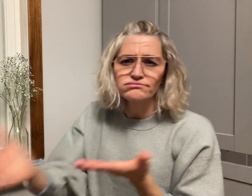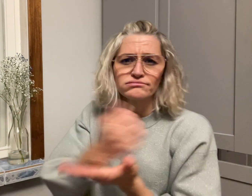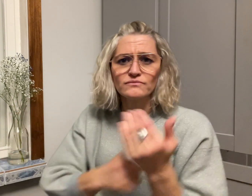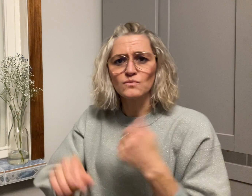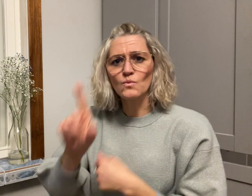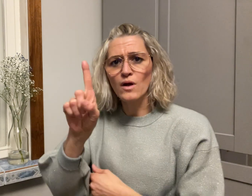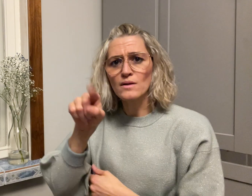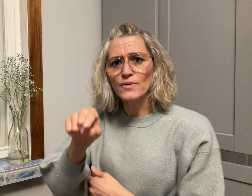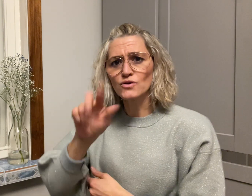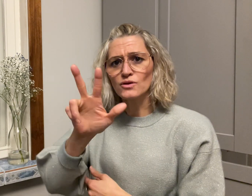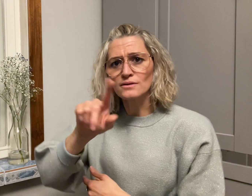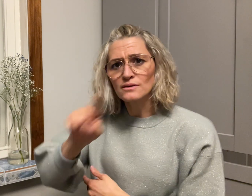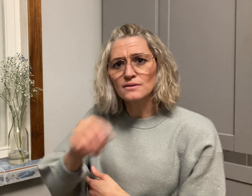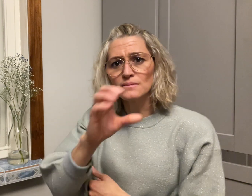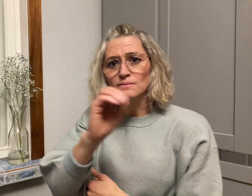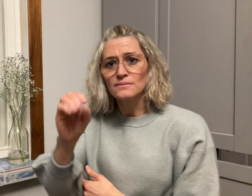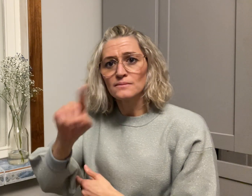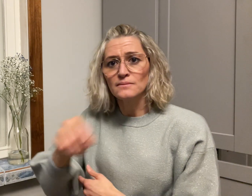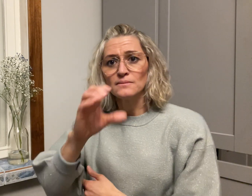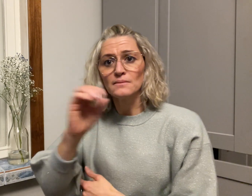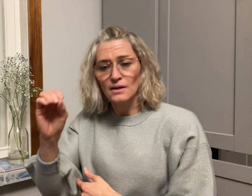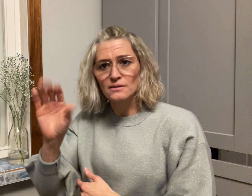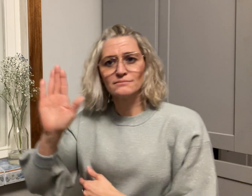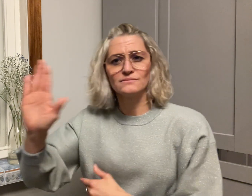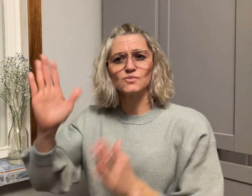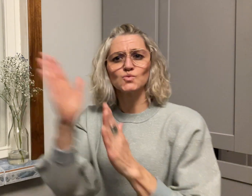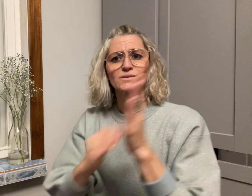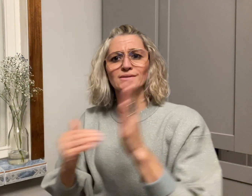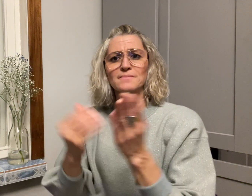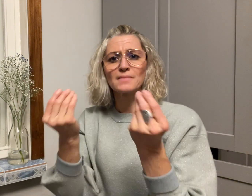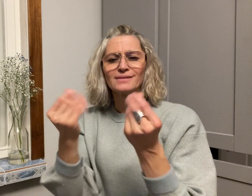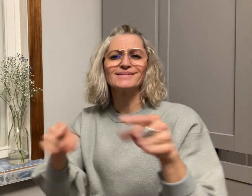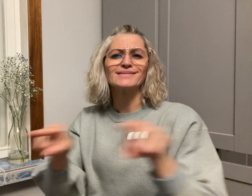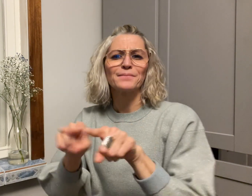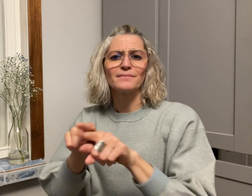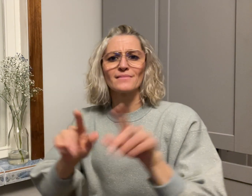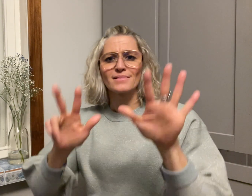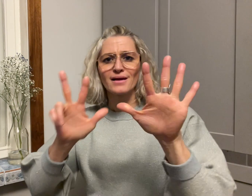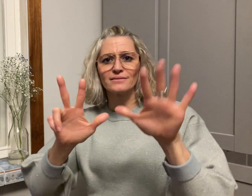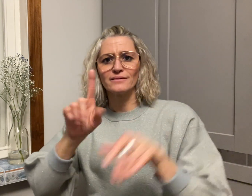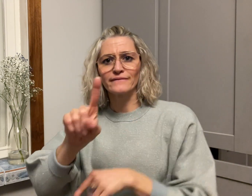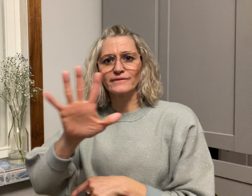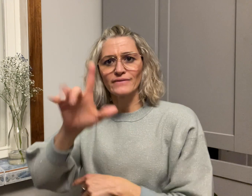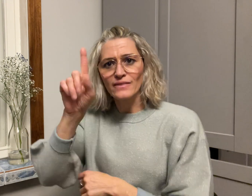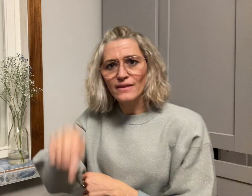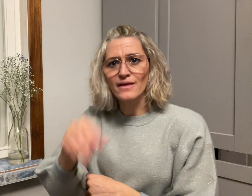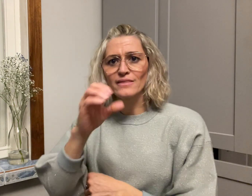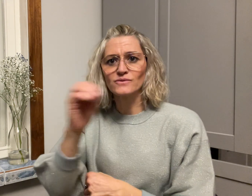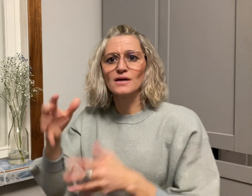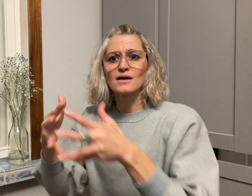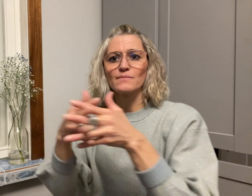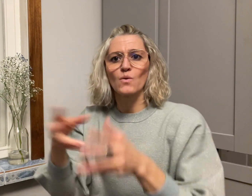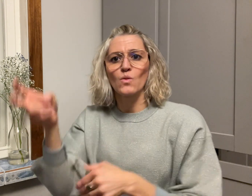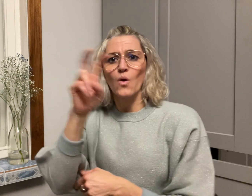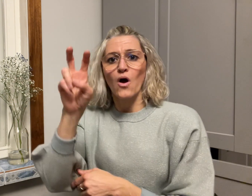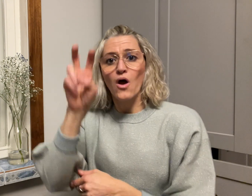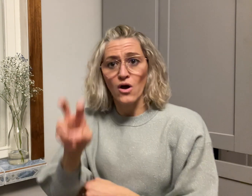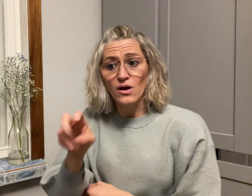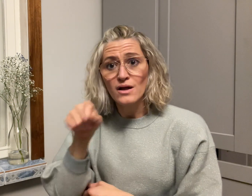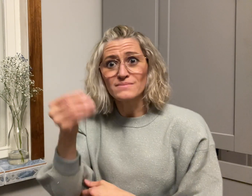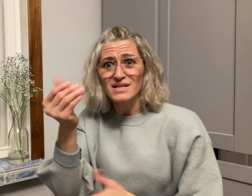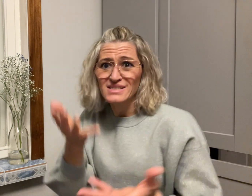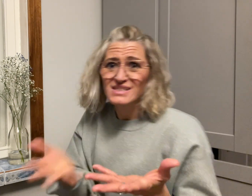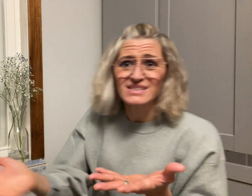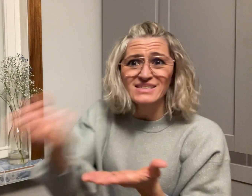$1.3 million NZD ($815,000 USD) in seed funding for developing